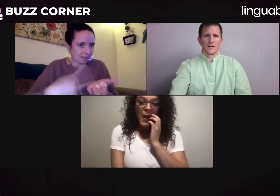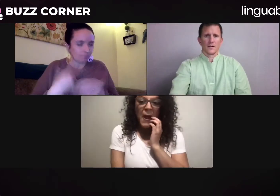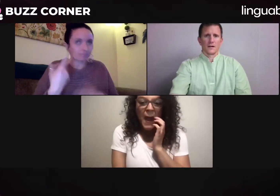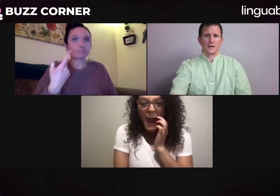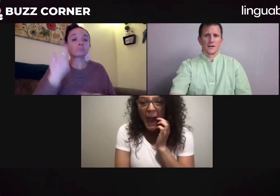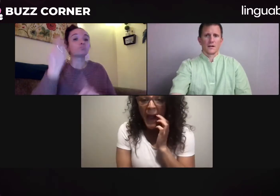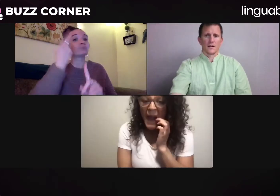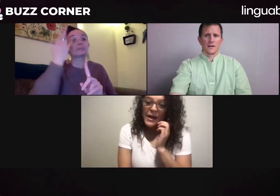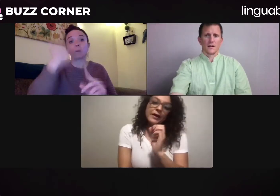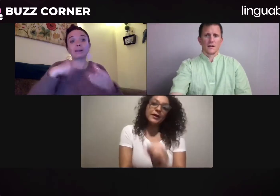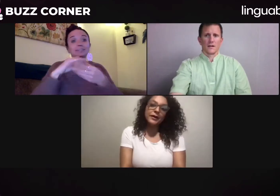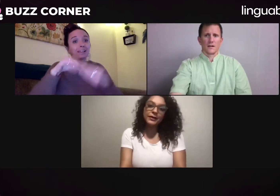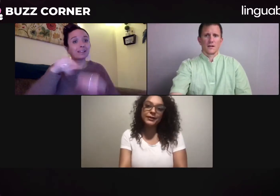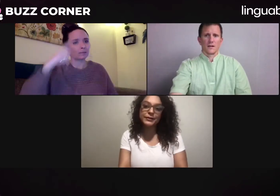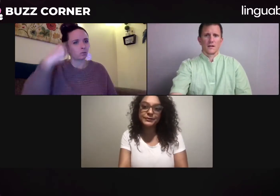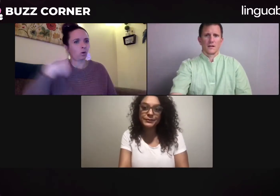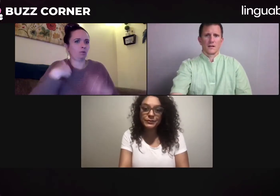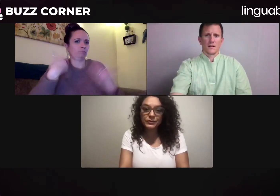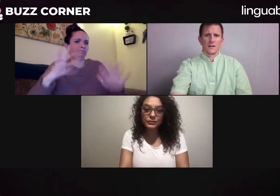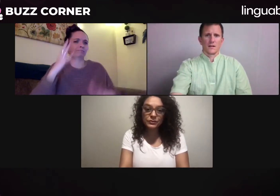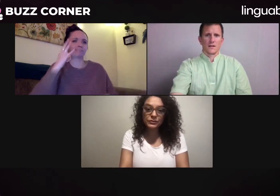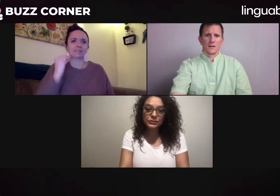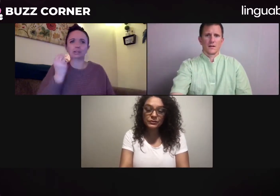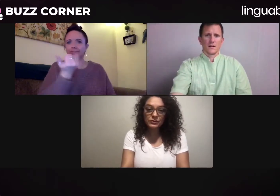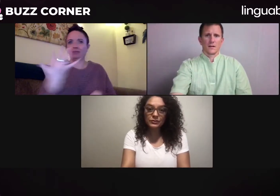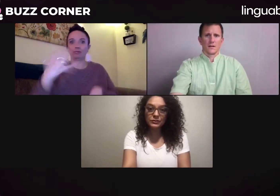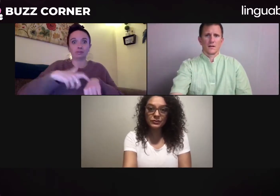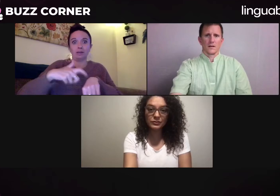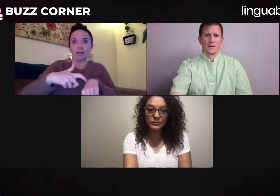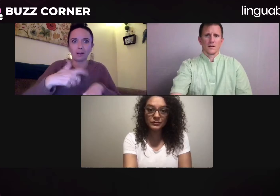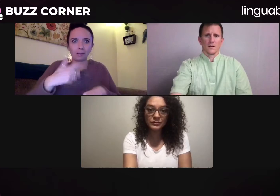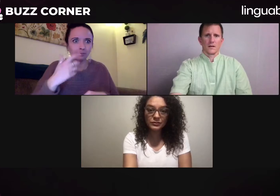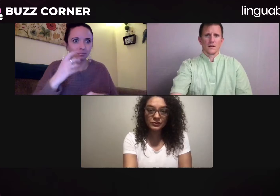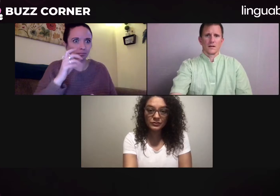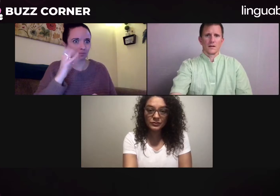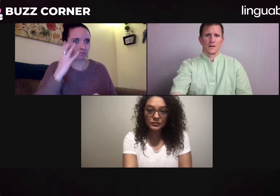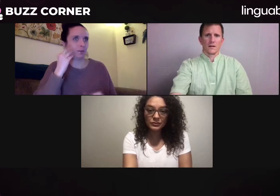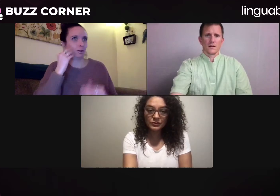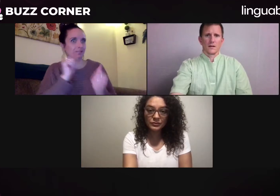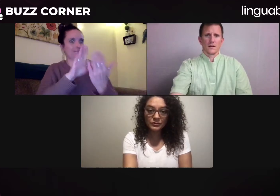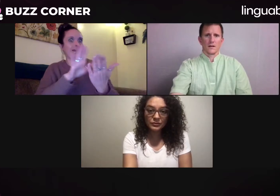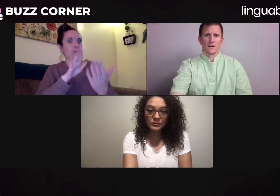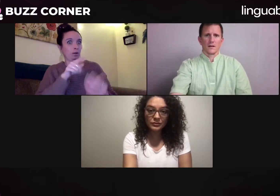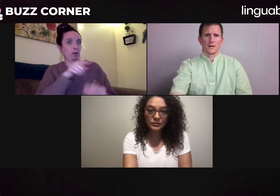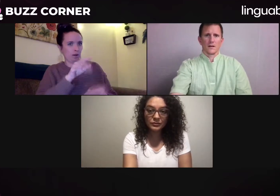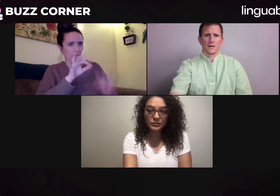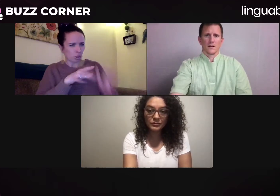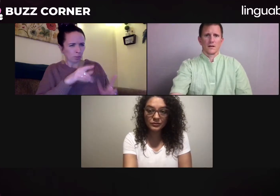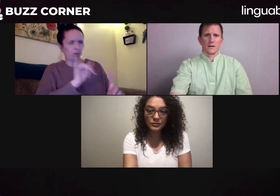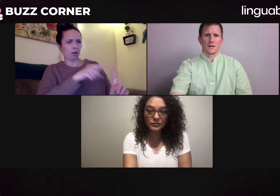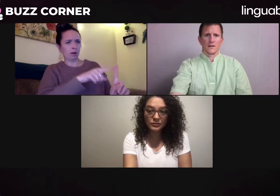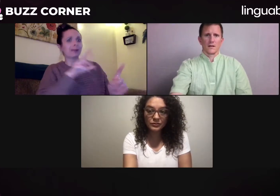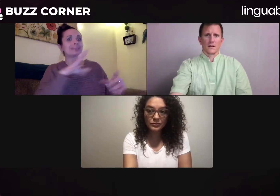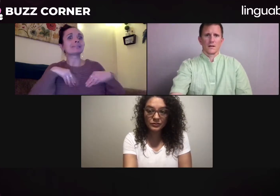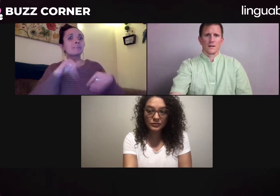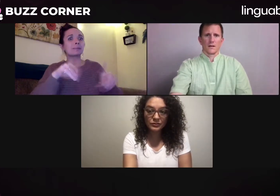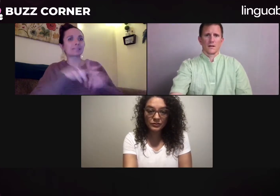So it's kind of a catch-22 type of discussion. I've had some personal experiences where I've encountered things